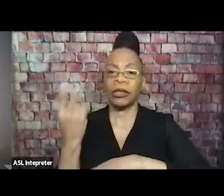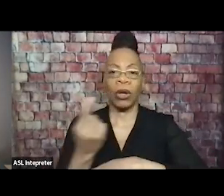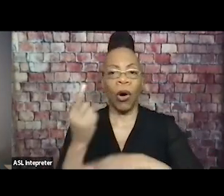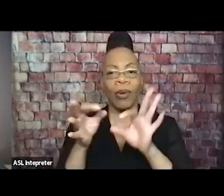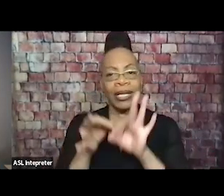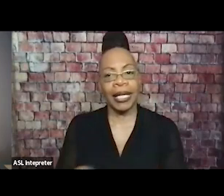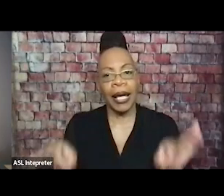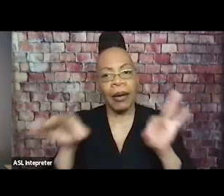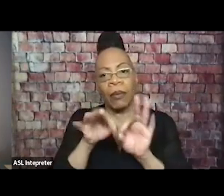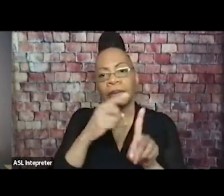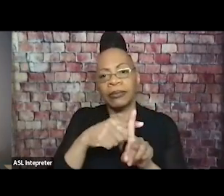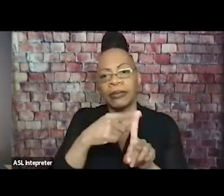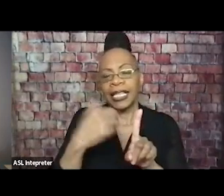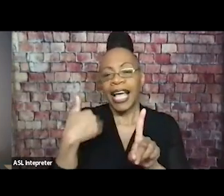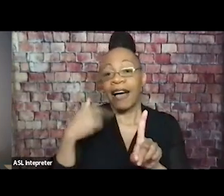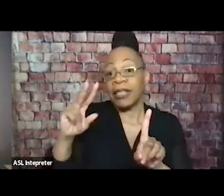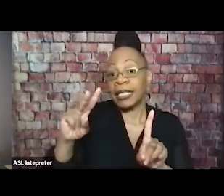to get that second set of eyes on the document.